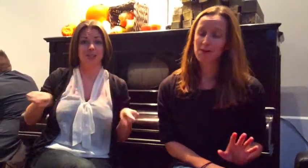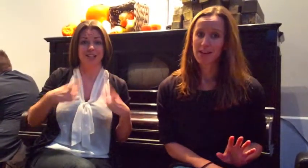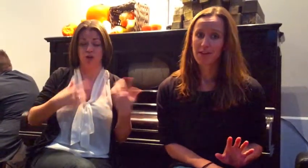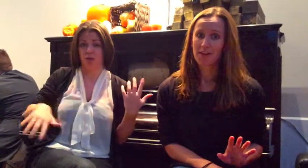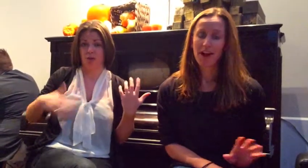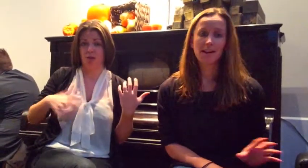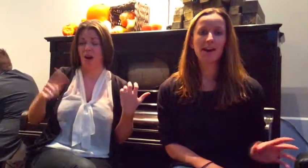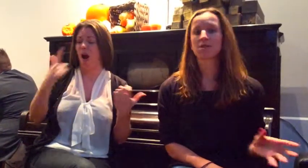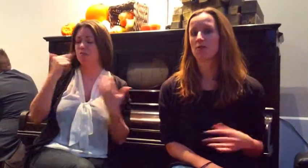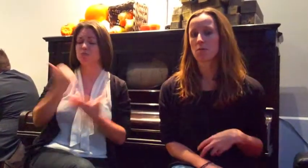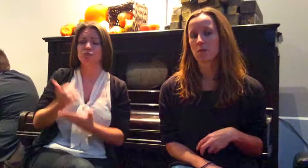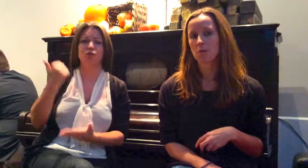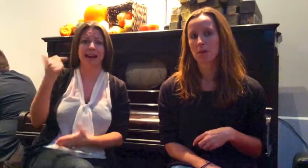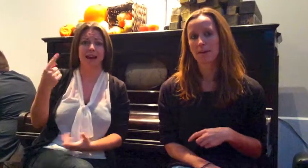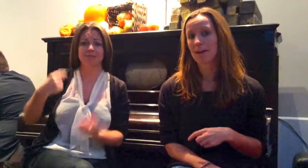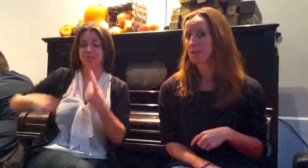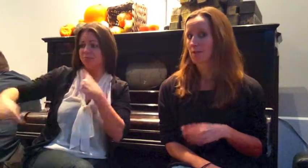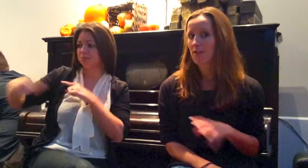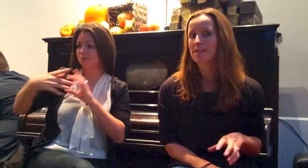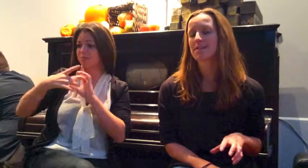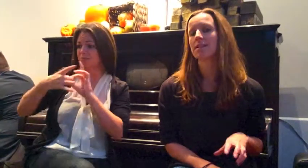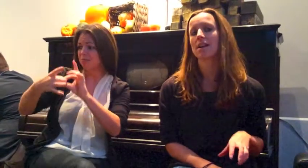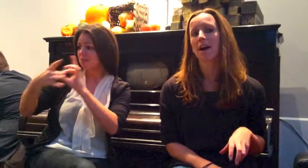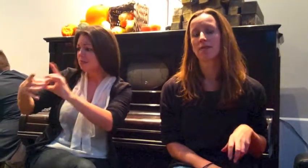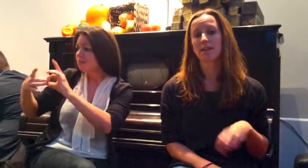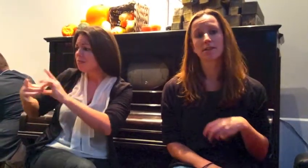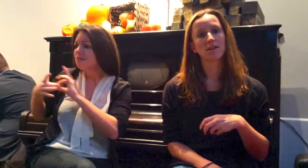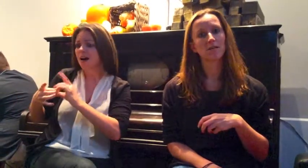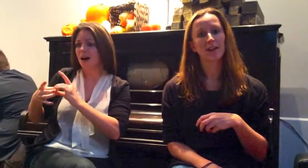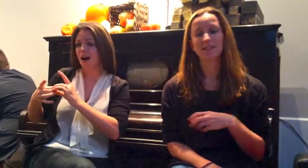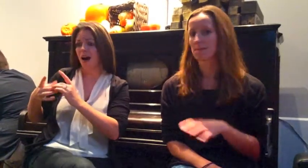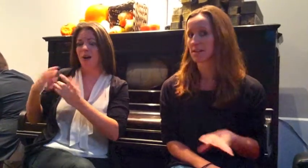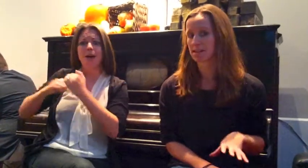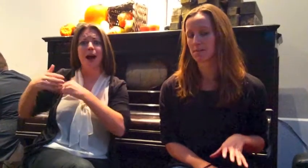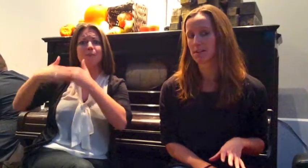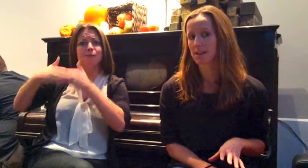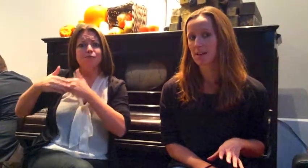a group we became really good friends, and we realised that we had similar taste in music.